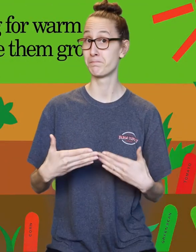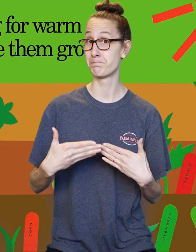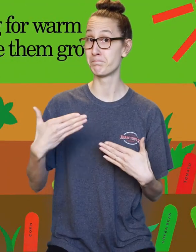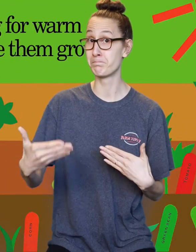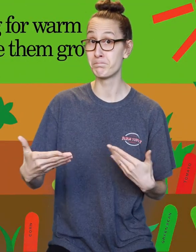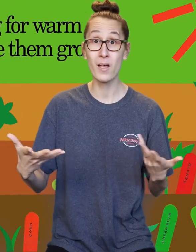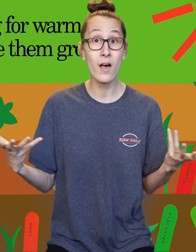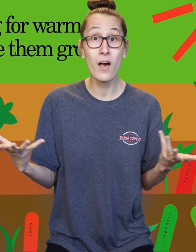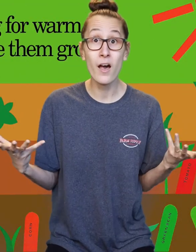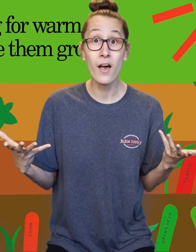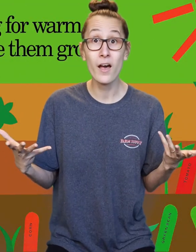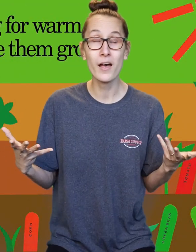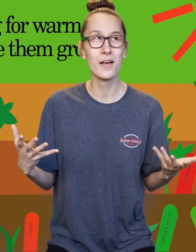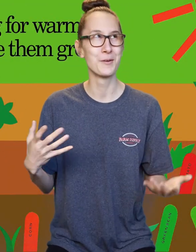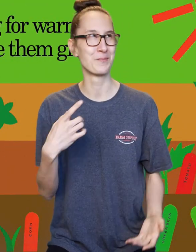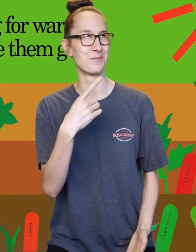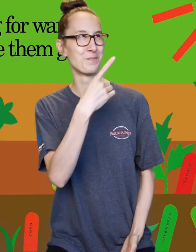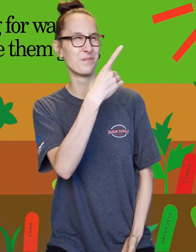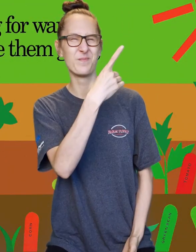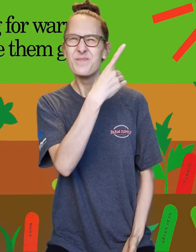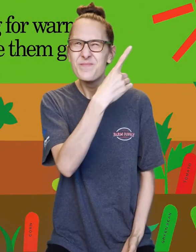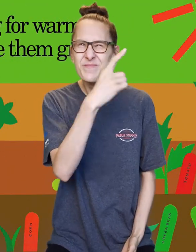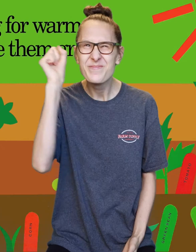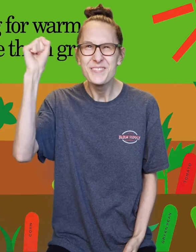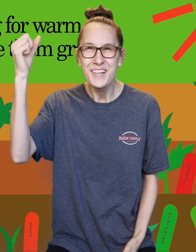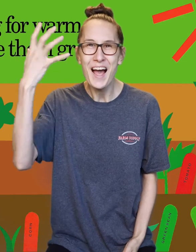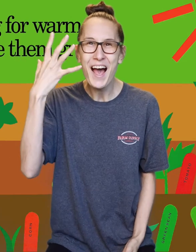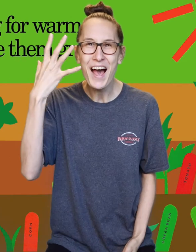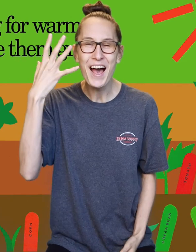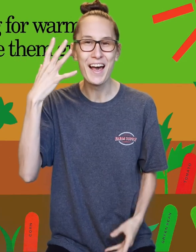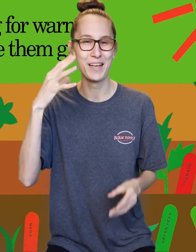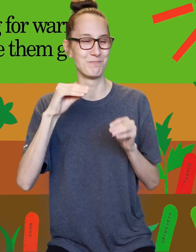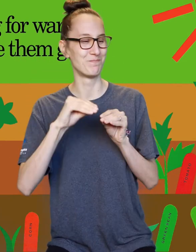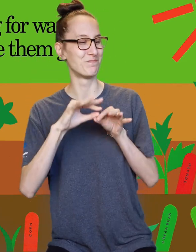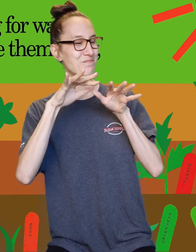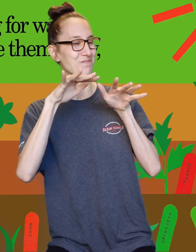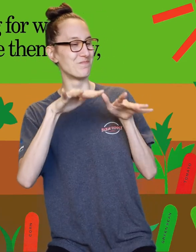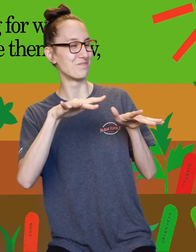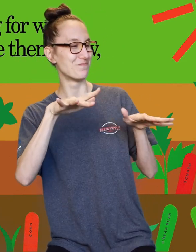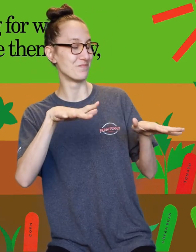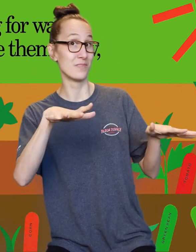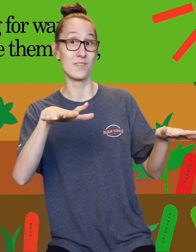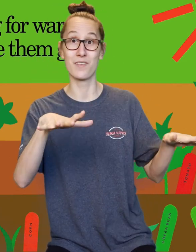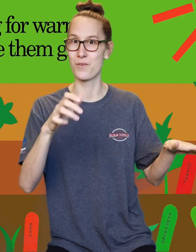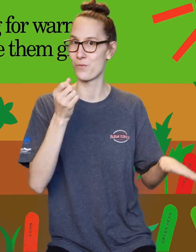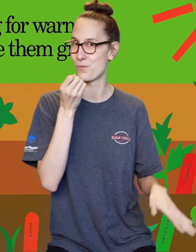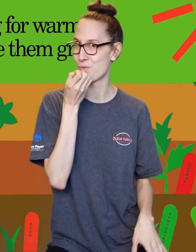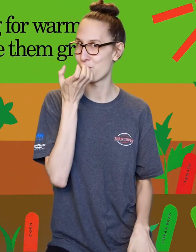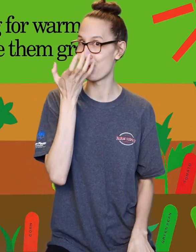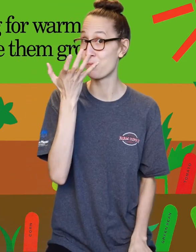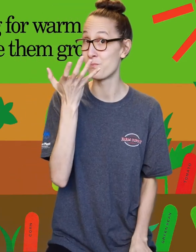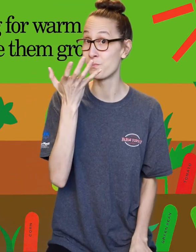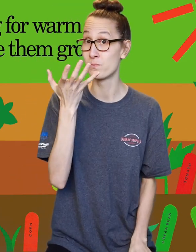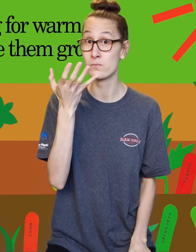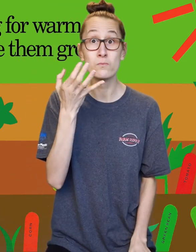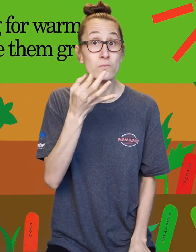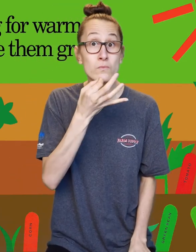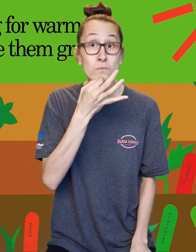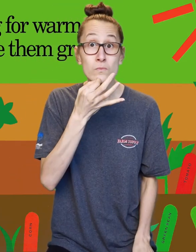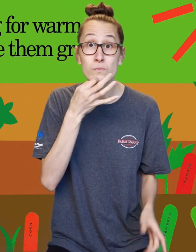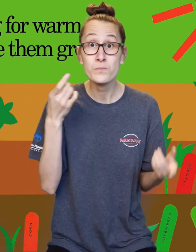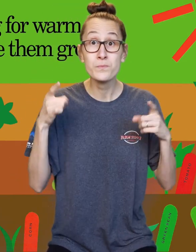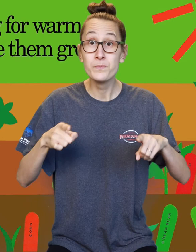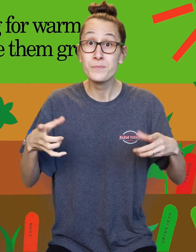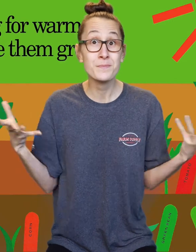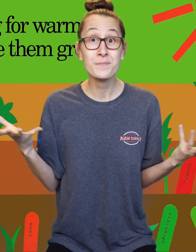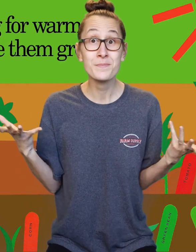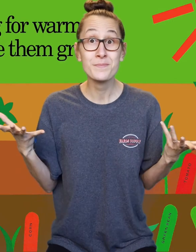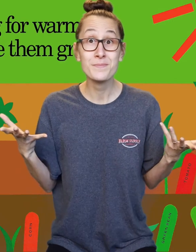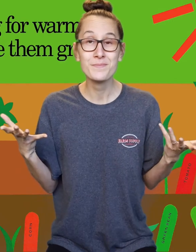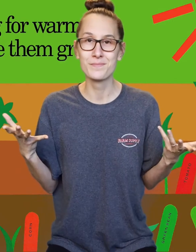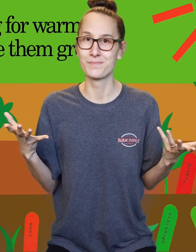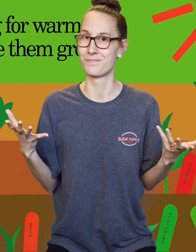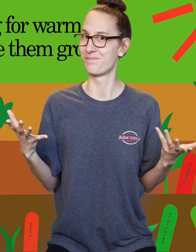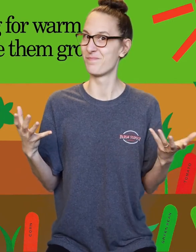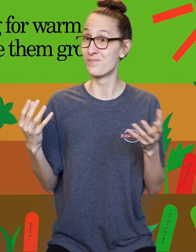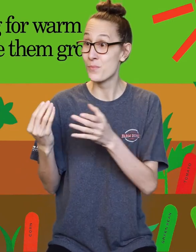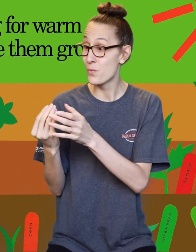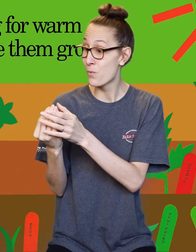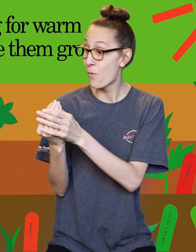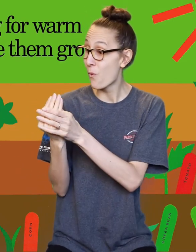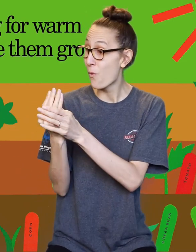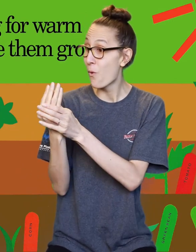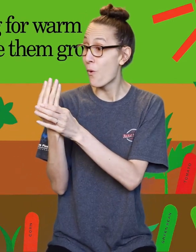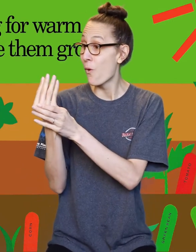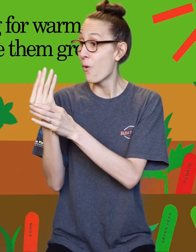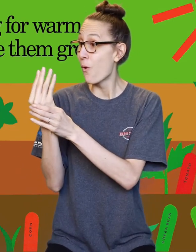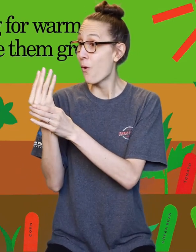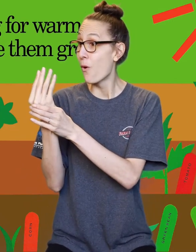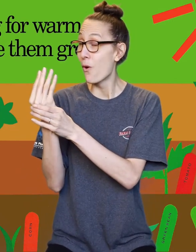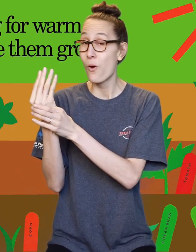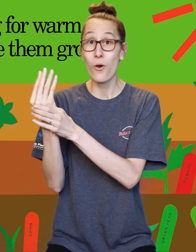Next, we are waiting for the warm sun to make them grow,